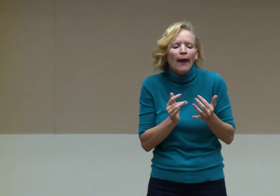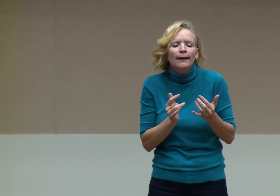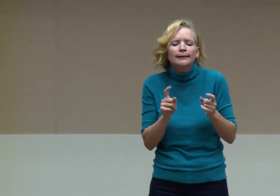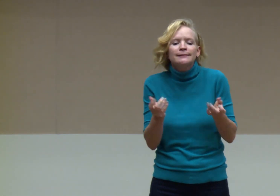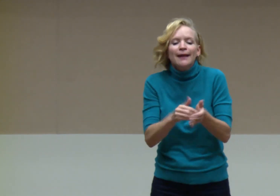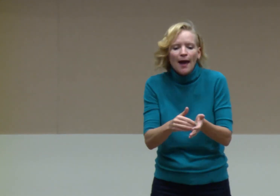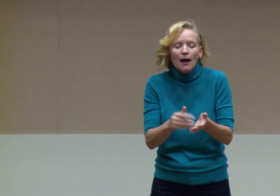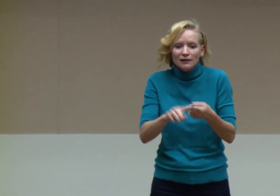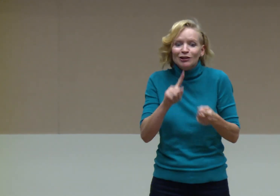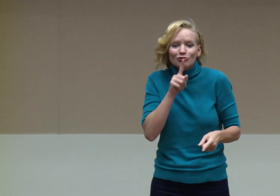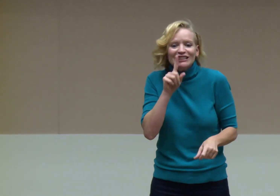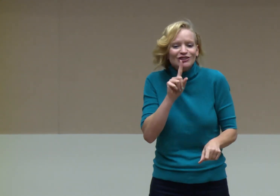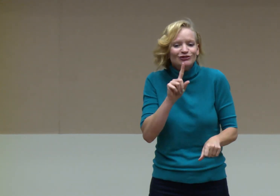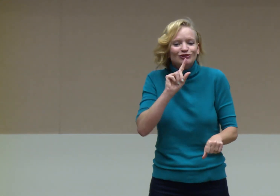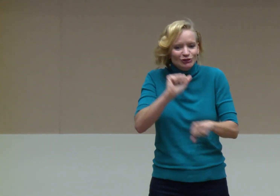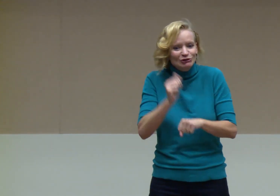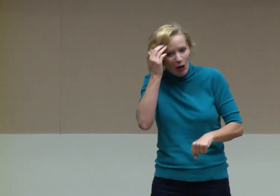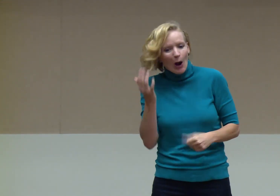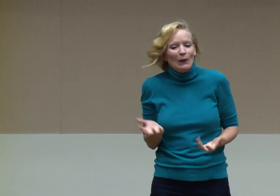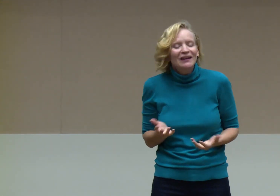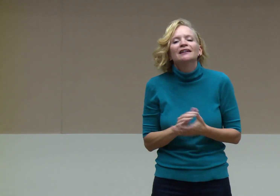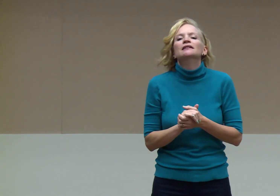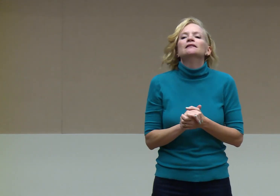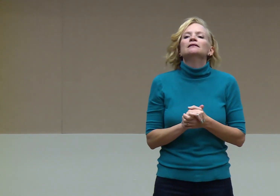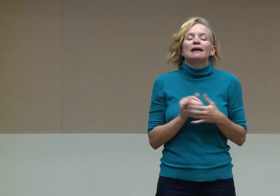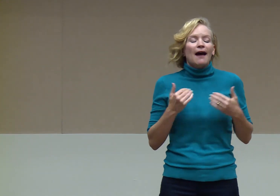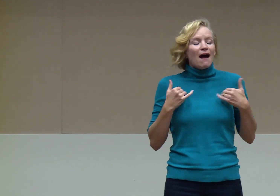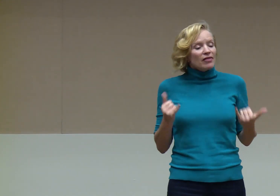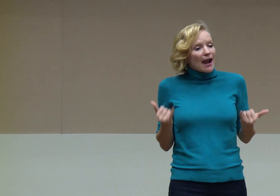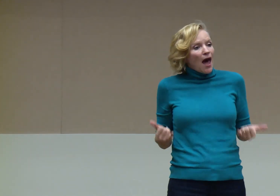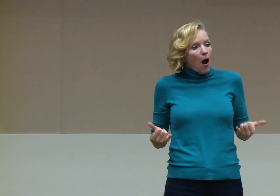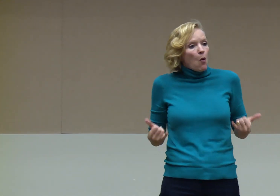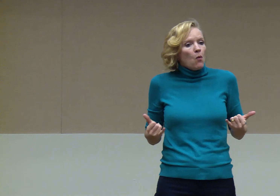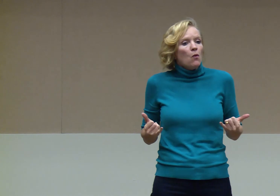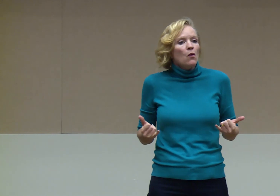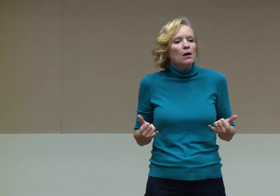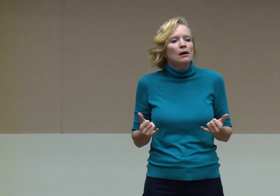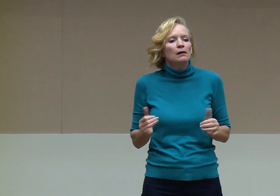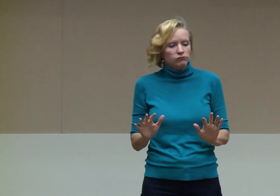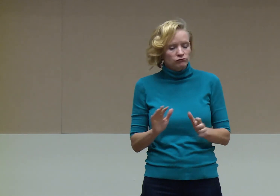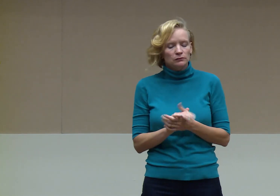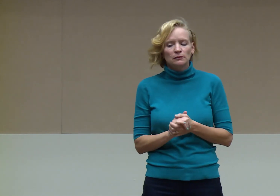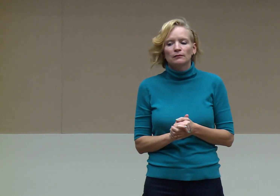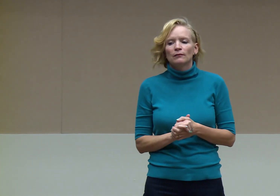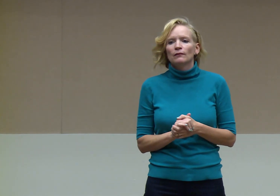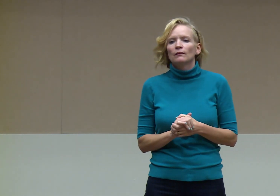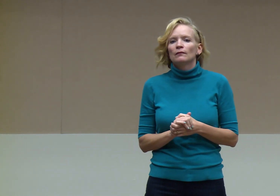and test again until they're absolutely sure whether a child has-- is deaf or not.